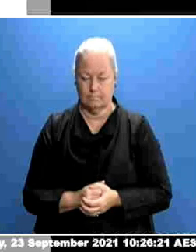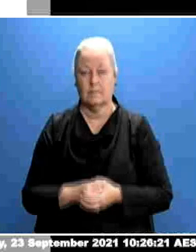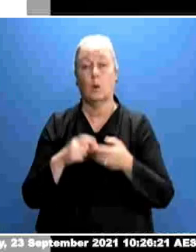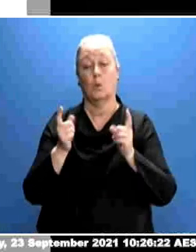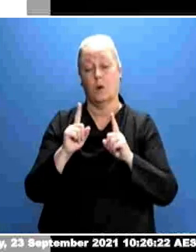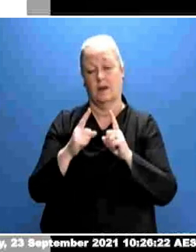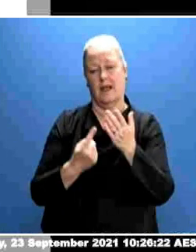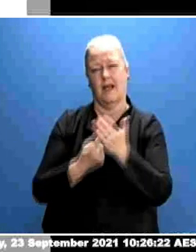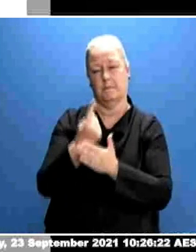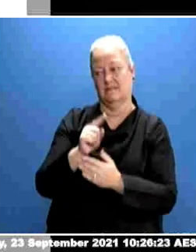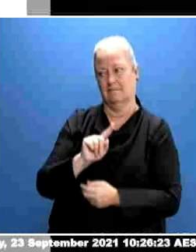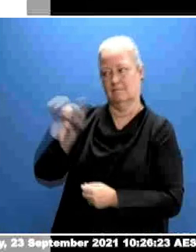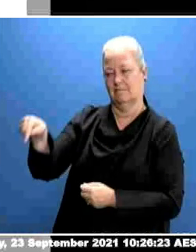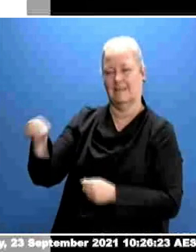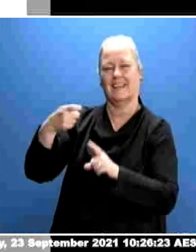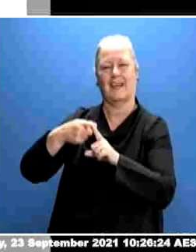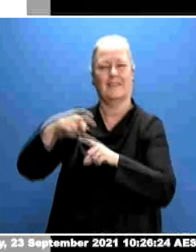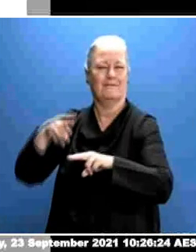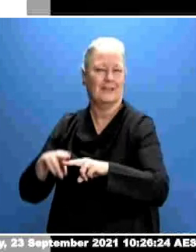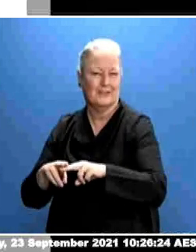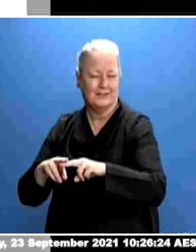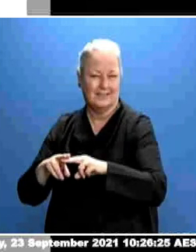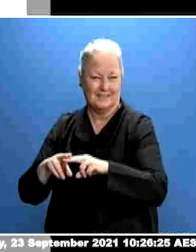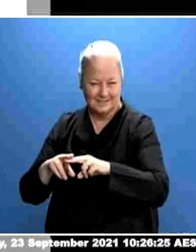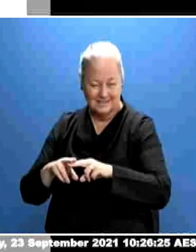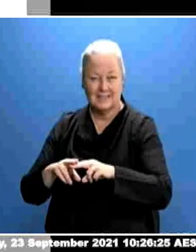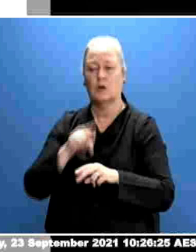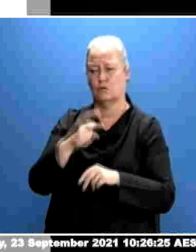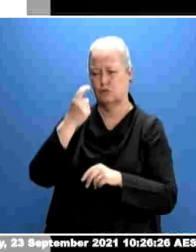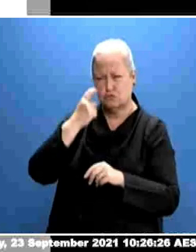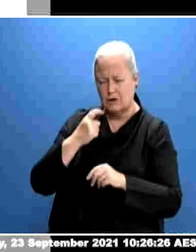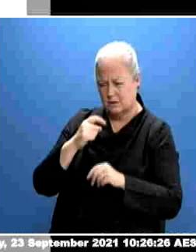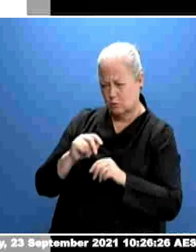in Kath French to address the behaviours, if we read on in the next column,